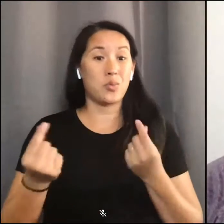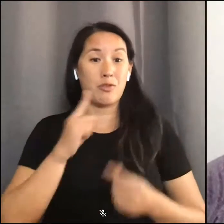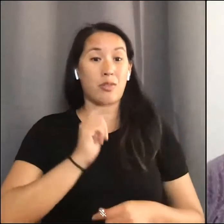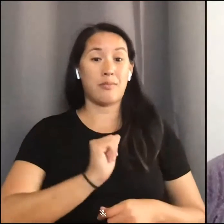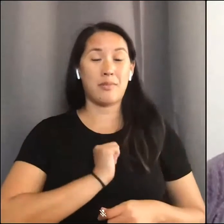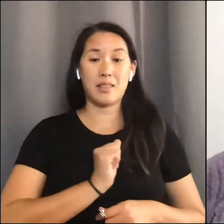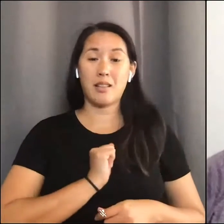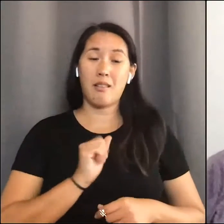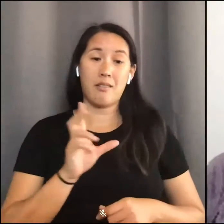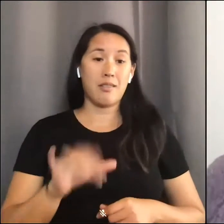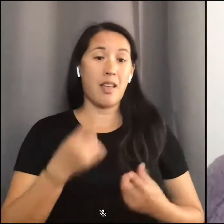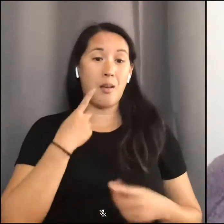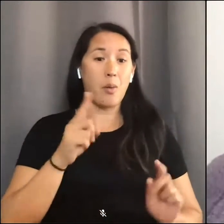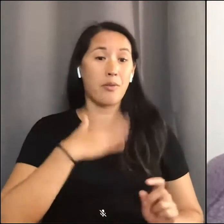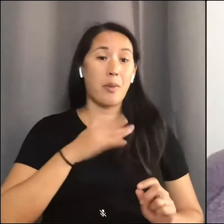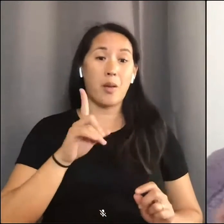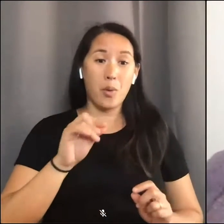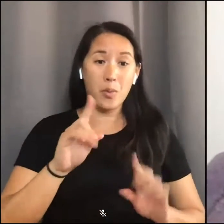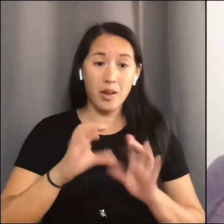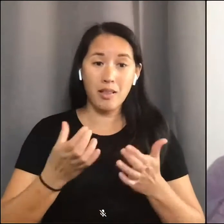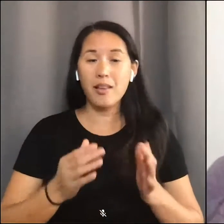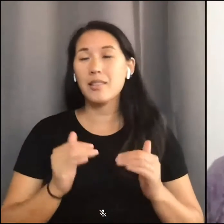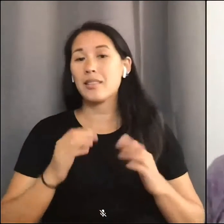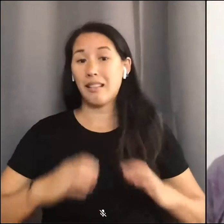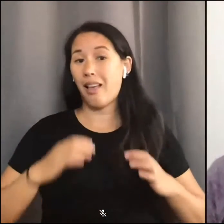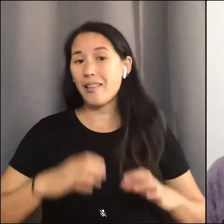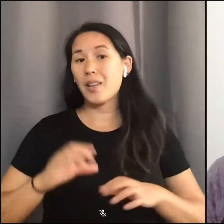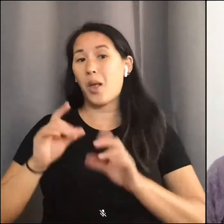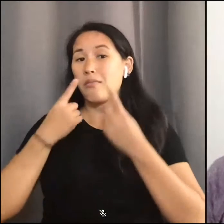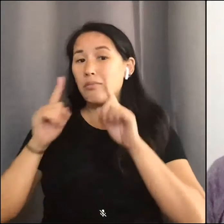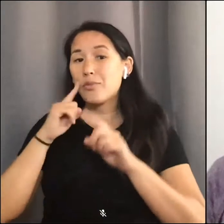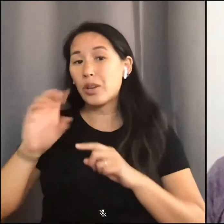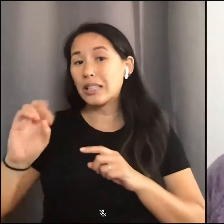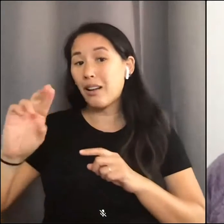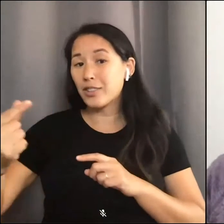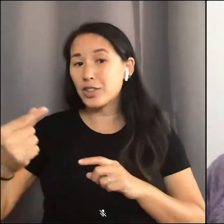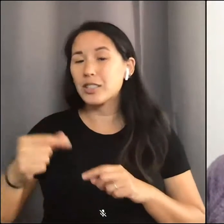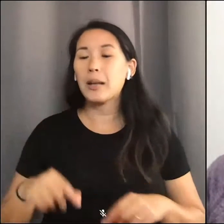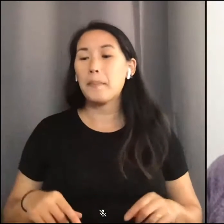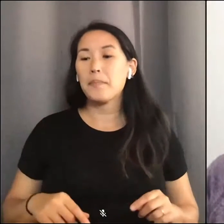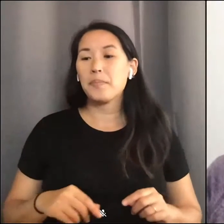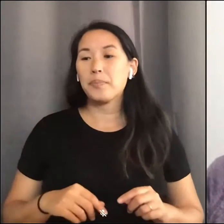worked for my one-on-one clients they've worked for working with ergs and so um i'll save them